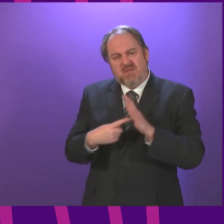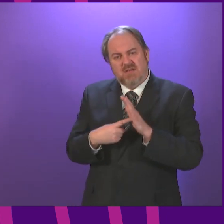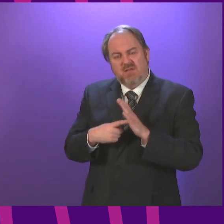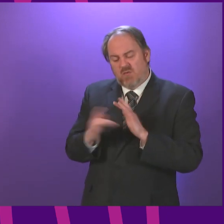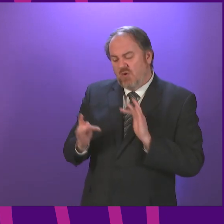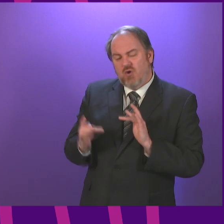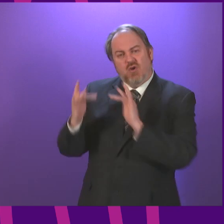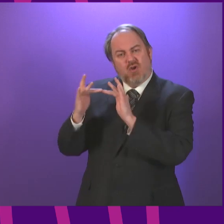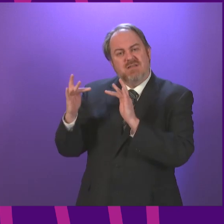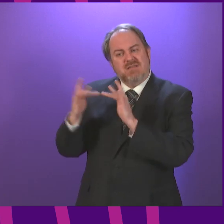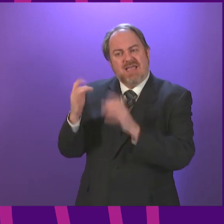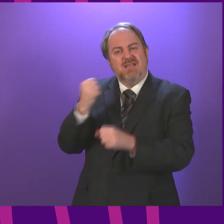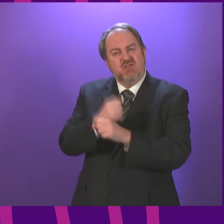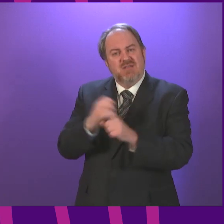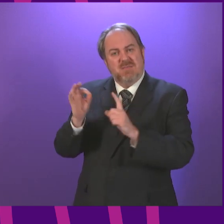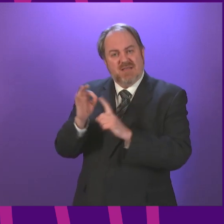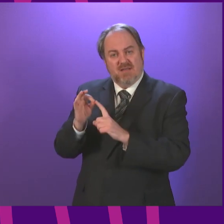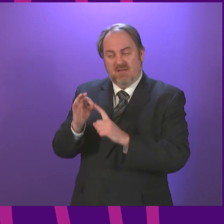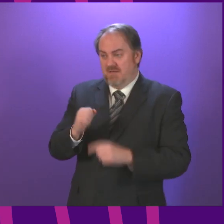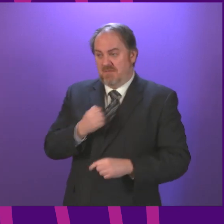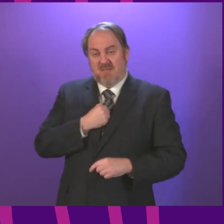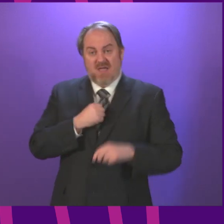come forward.